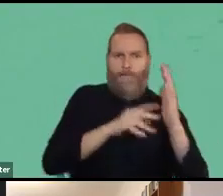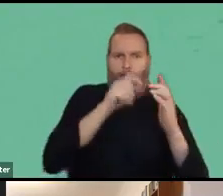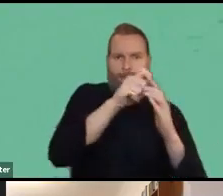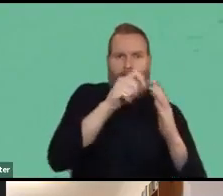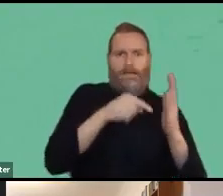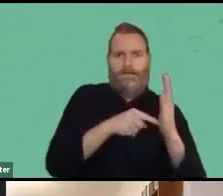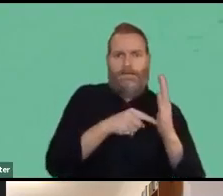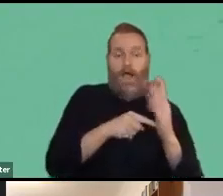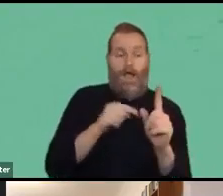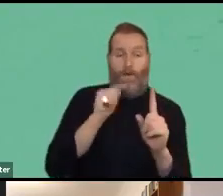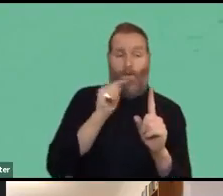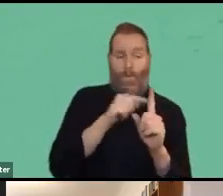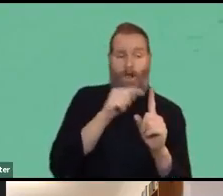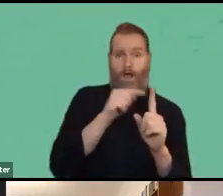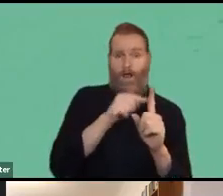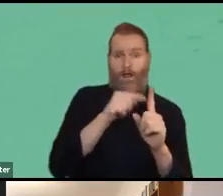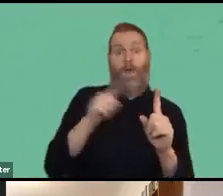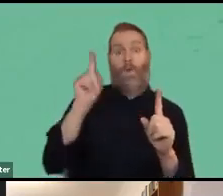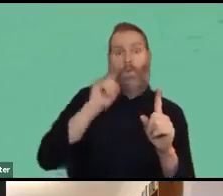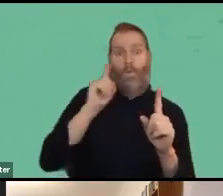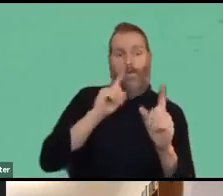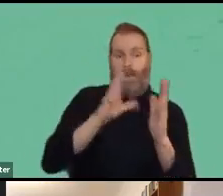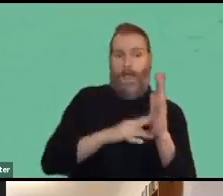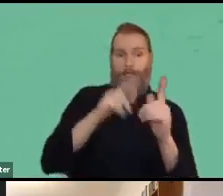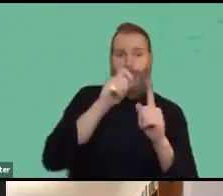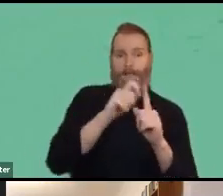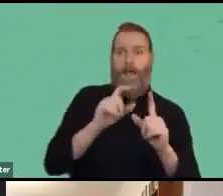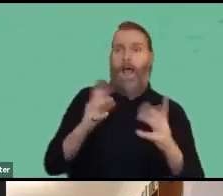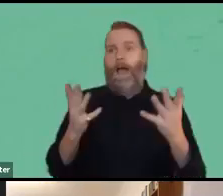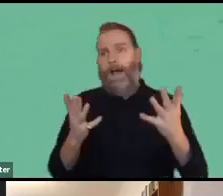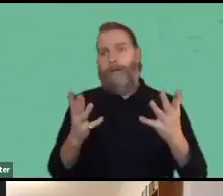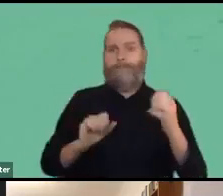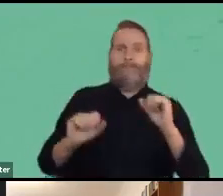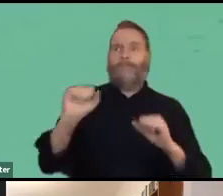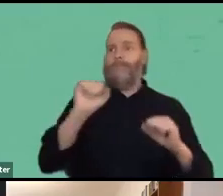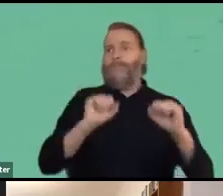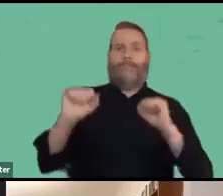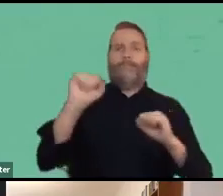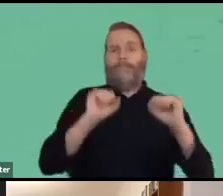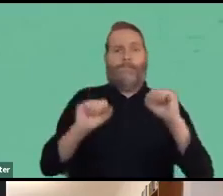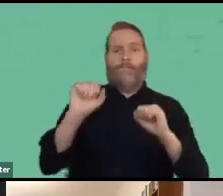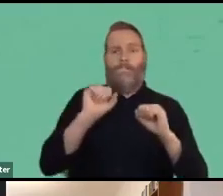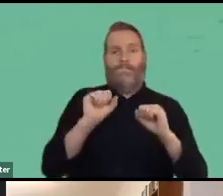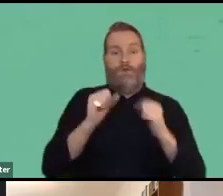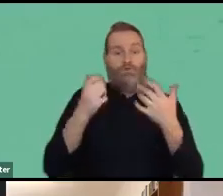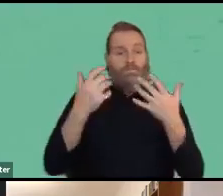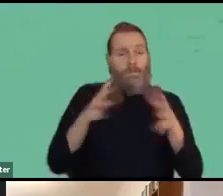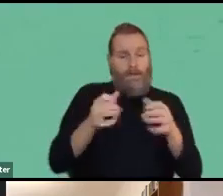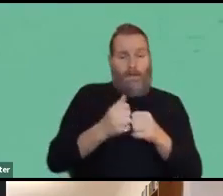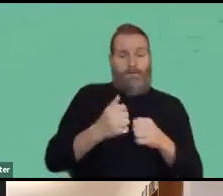ensuring that absolutely no debate took place so with 15 minutes left to go she refused to take any